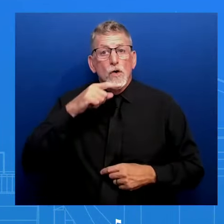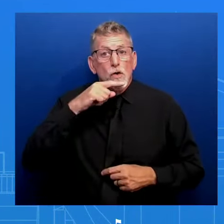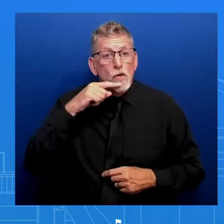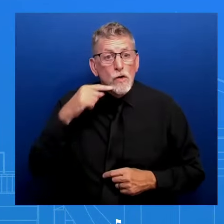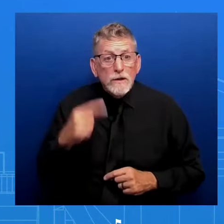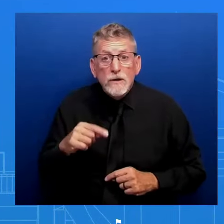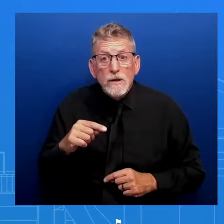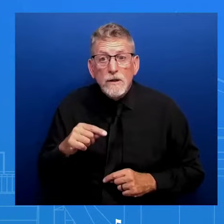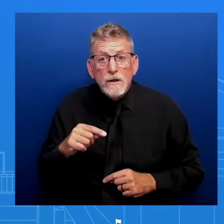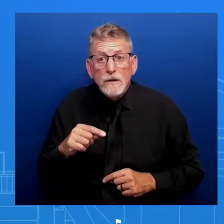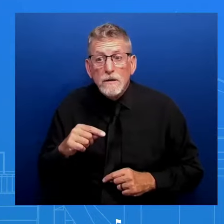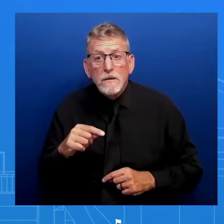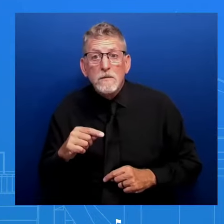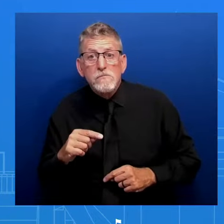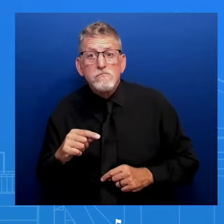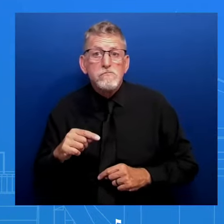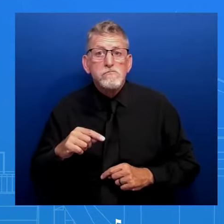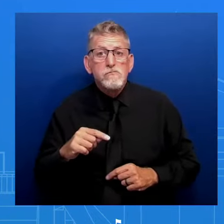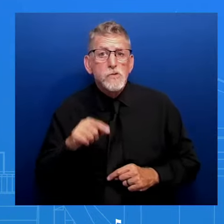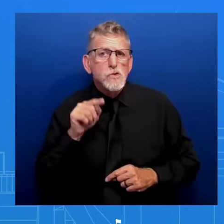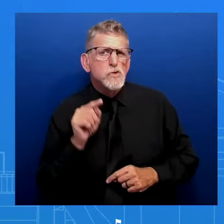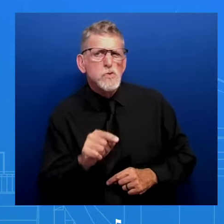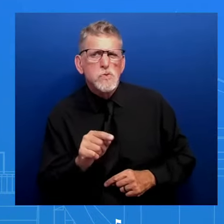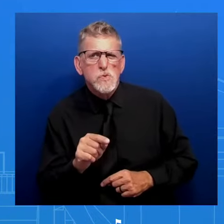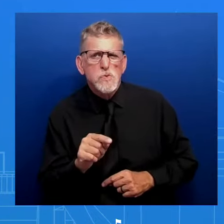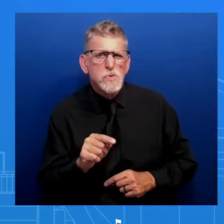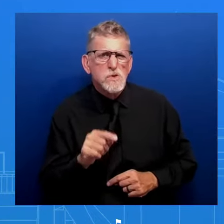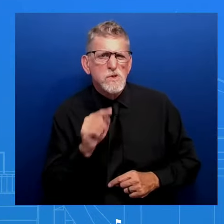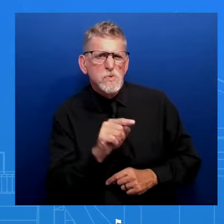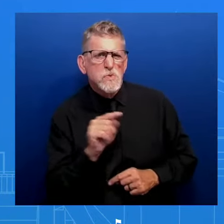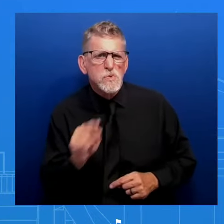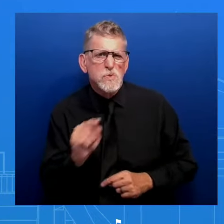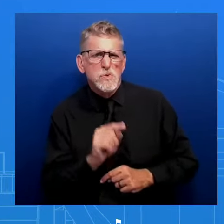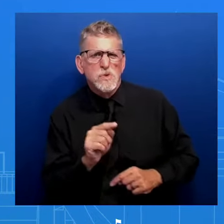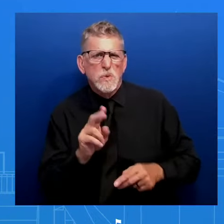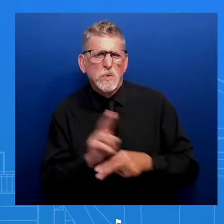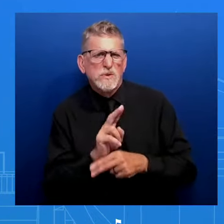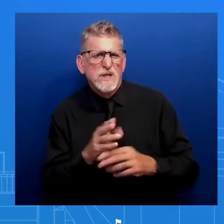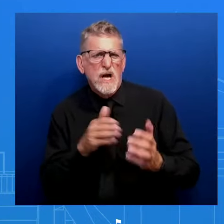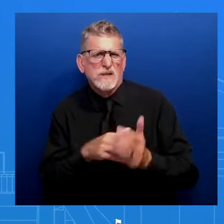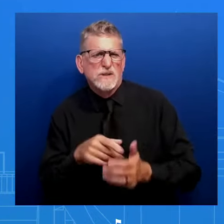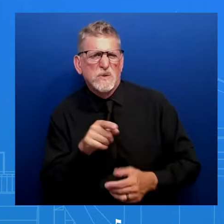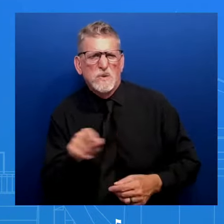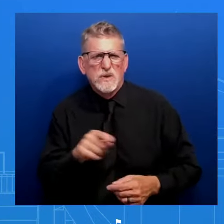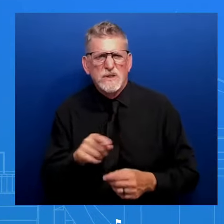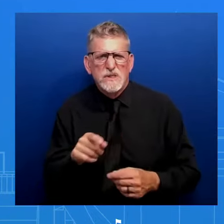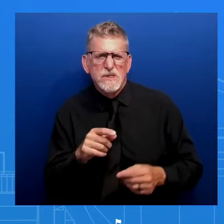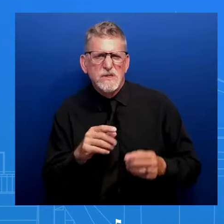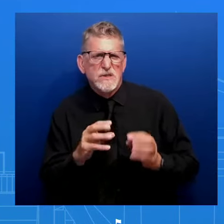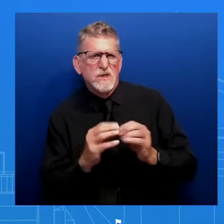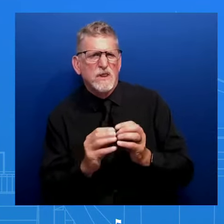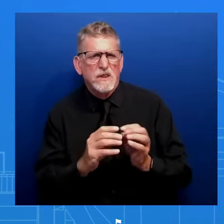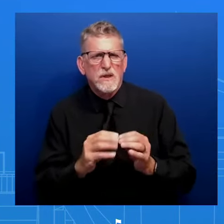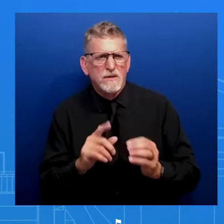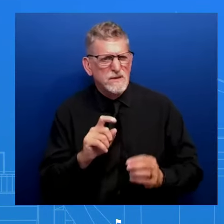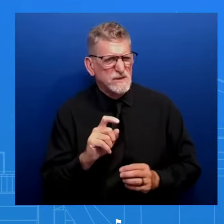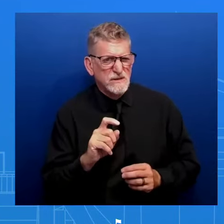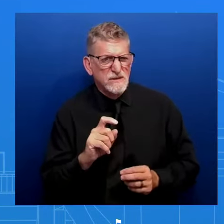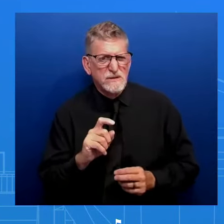Mr. Kirby: Man, I'll tell you, if I -- if I could get inside the head of Russian officials and know what they were going to decide and do, I'd --